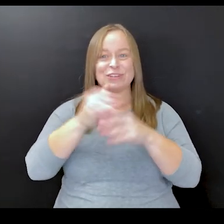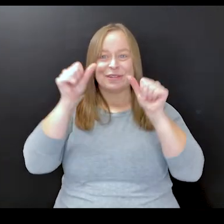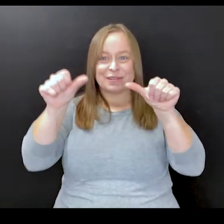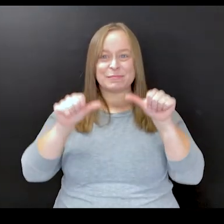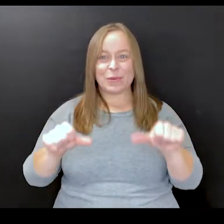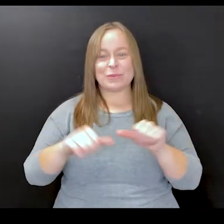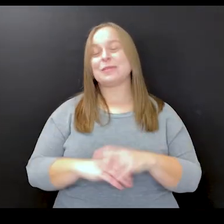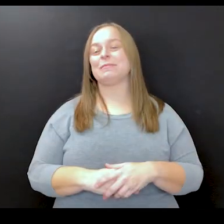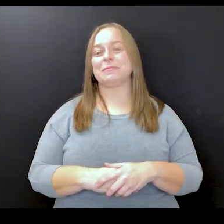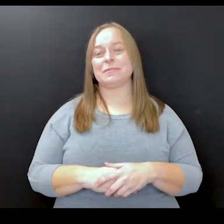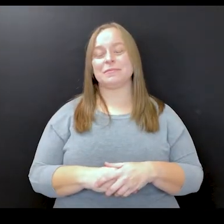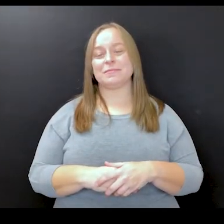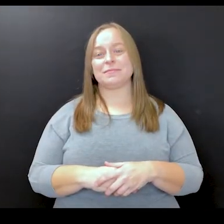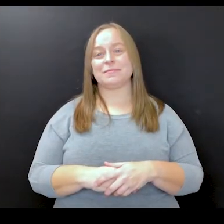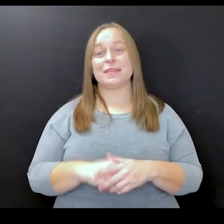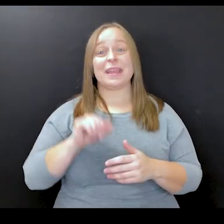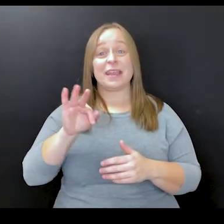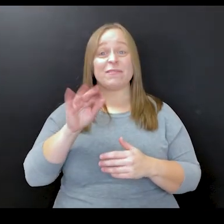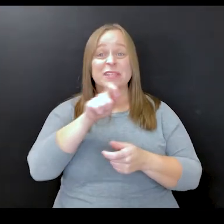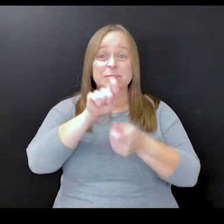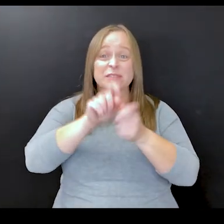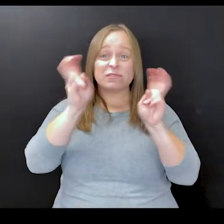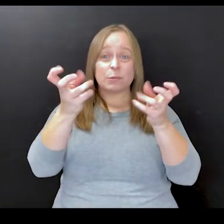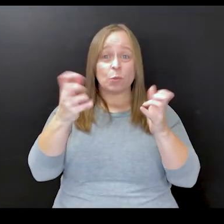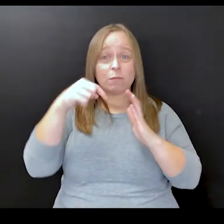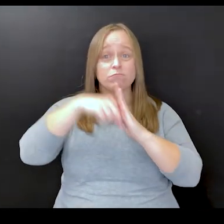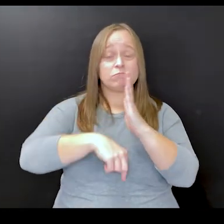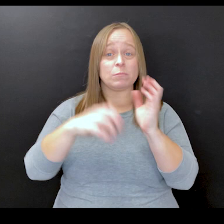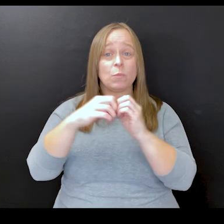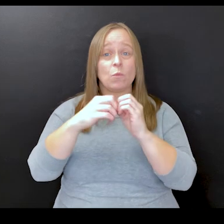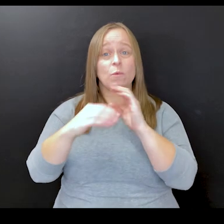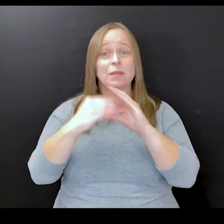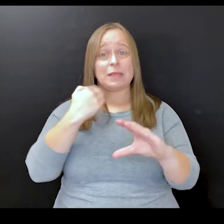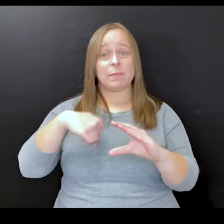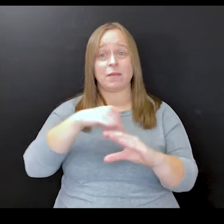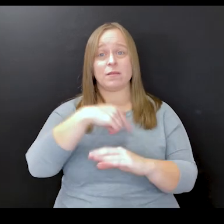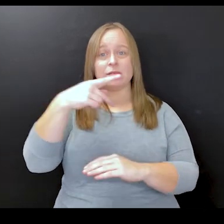like, and share this post! If there is a subject you would like us to discuss,